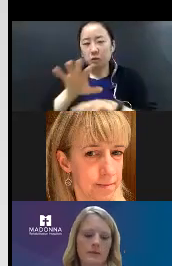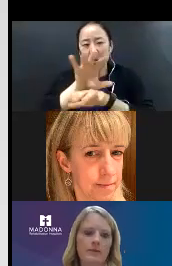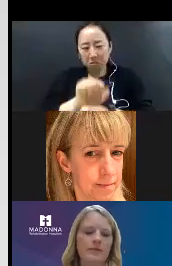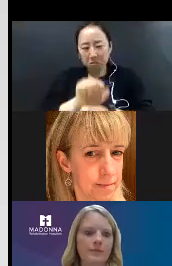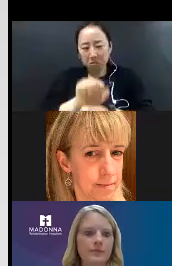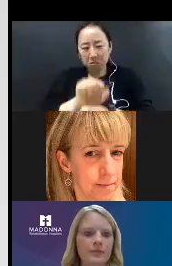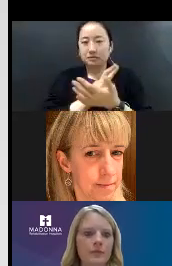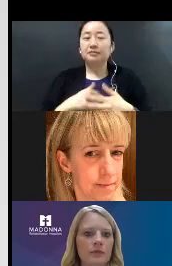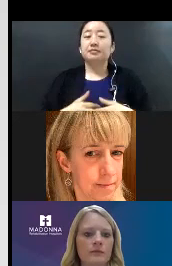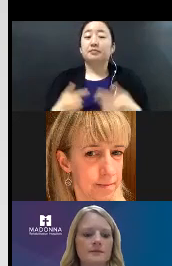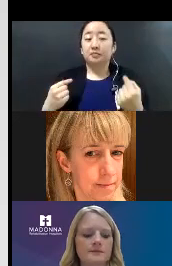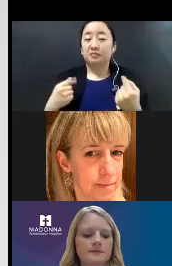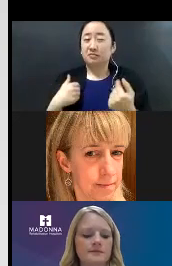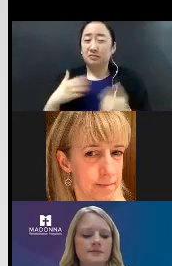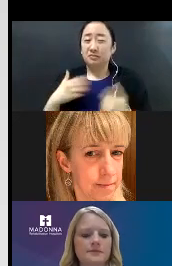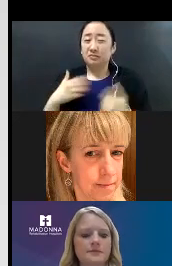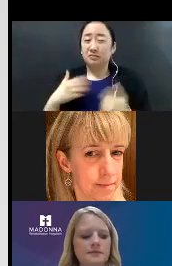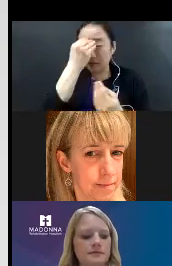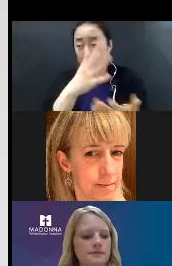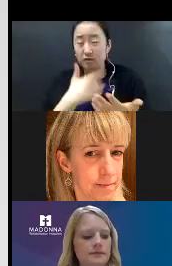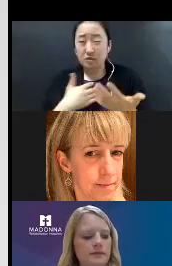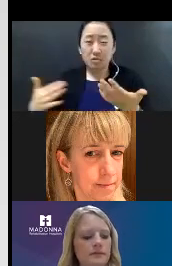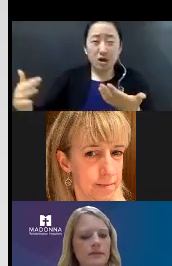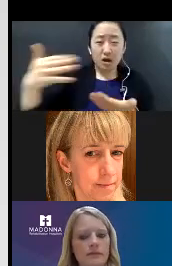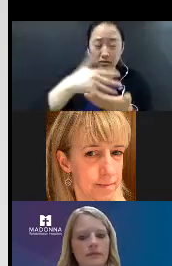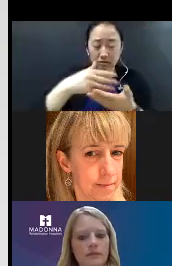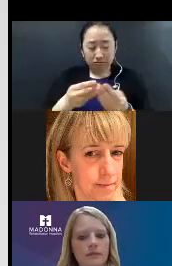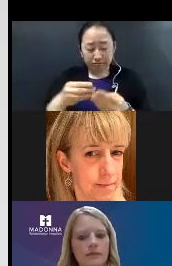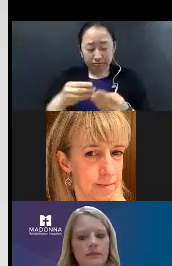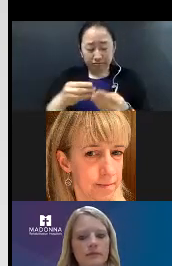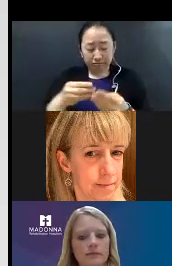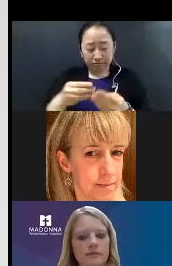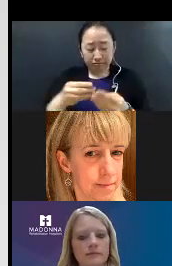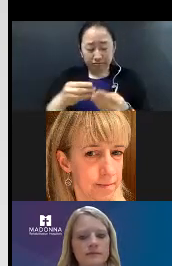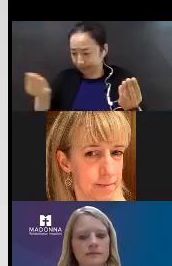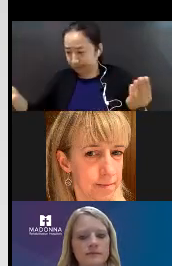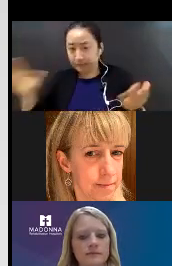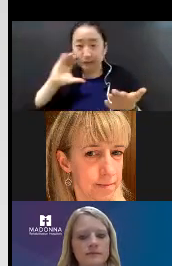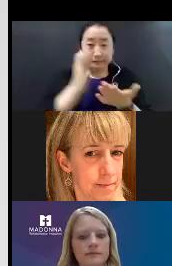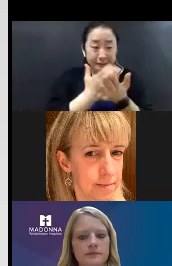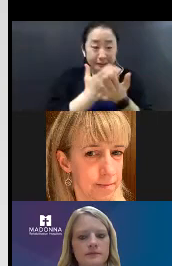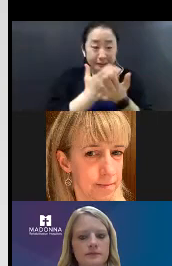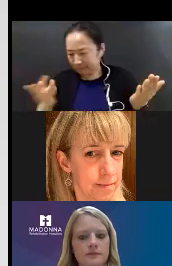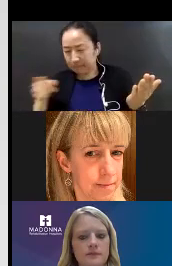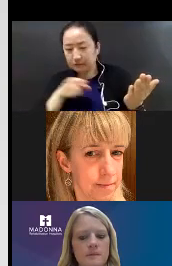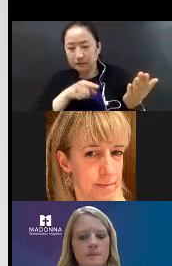WE HAVE TO GATHER THE INFORMATION AND REVIEW IT AND LOOK AT THE ACCESSIBILITY TERMS WITH